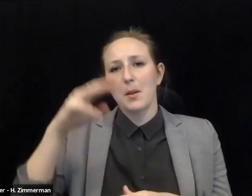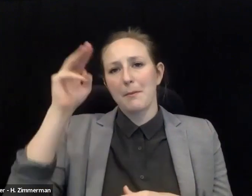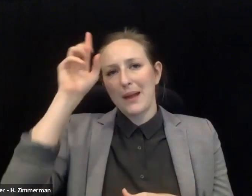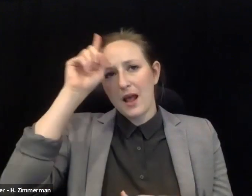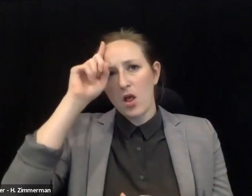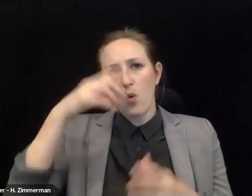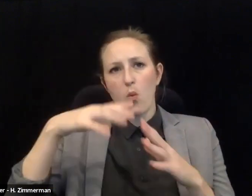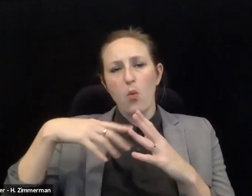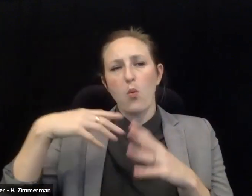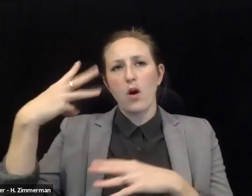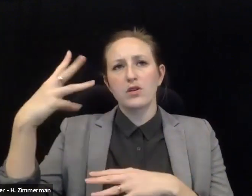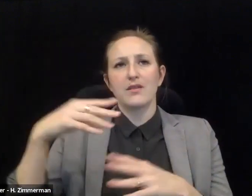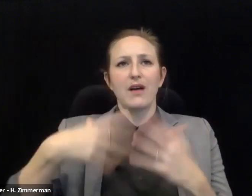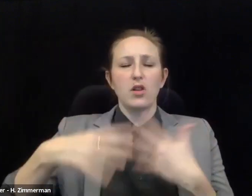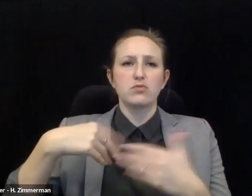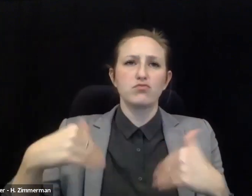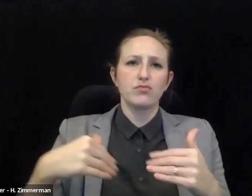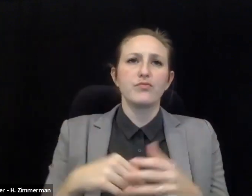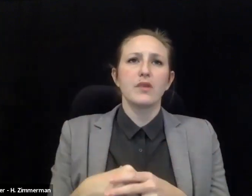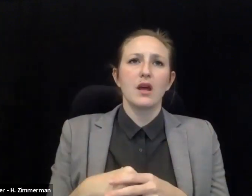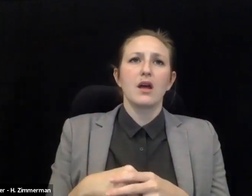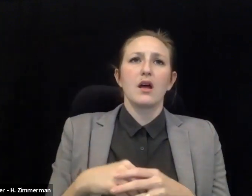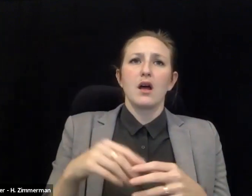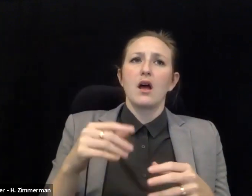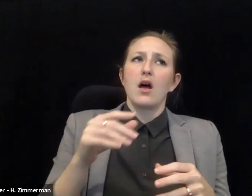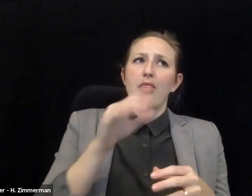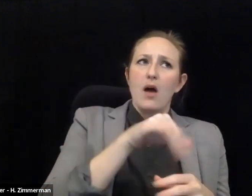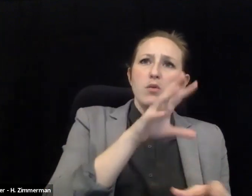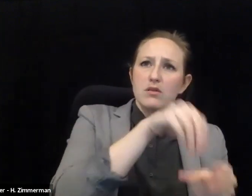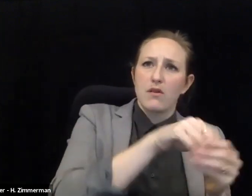completely pivot to working virtually this year. And so I we've all